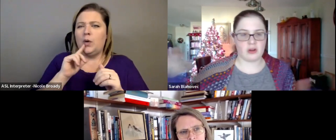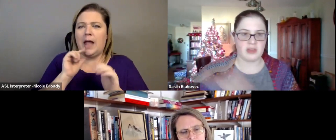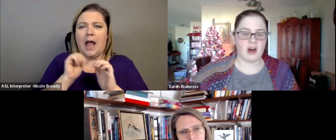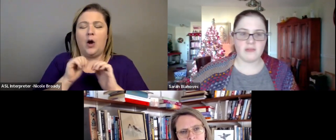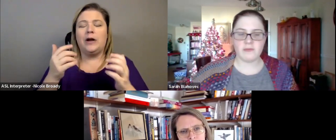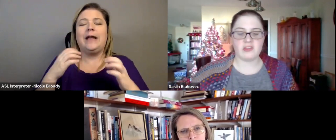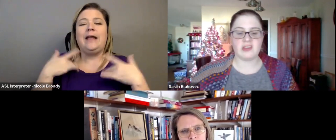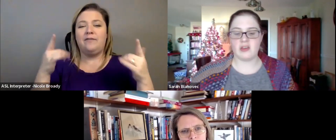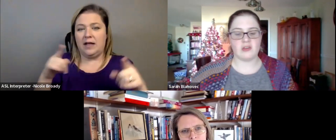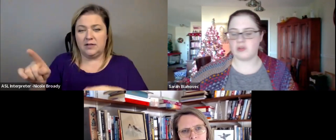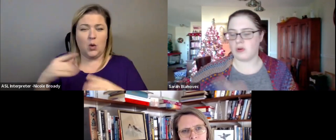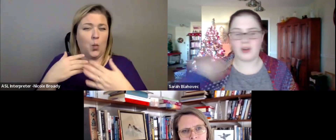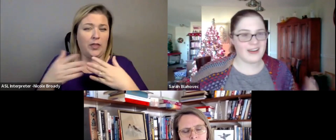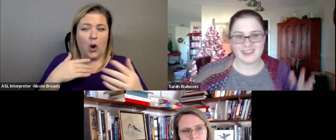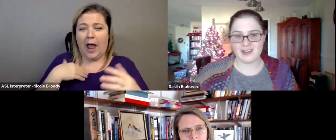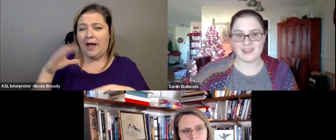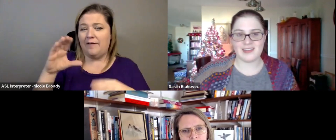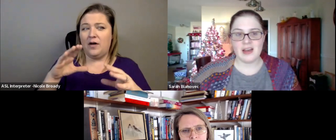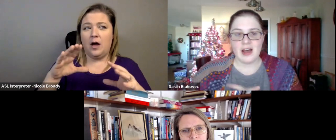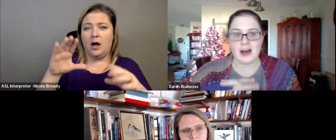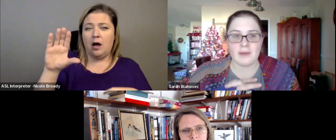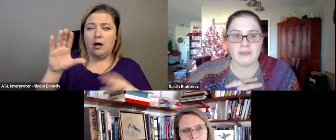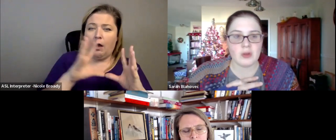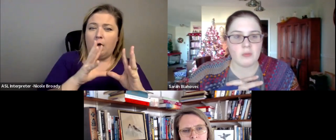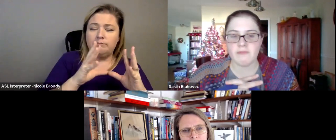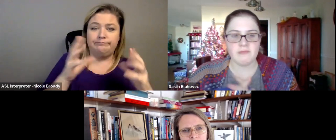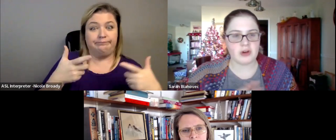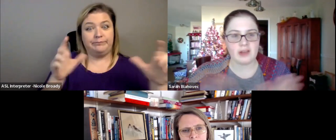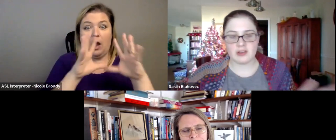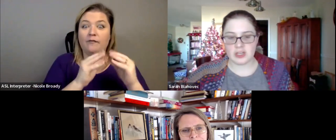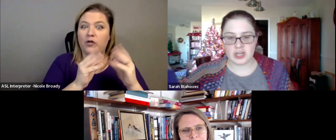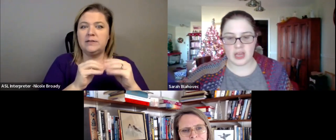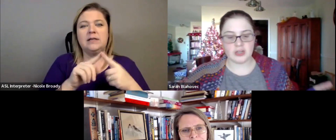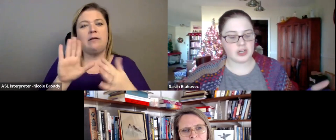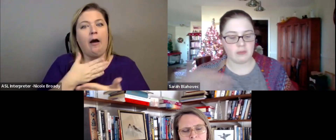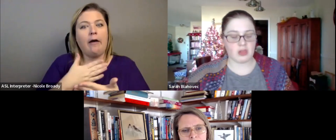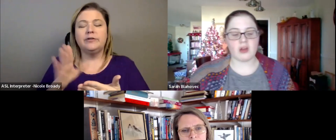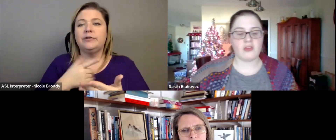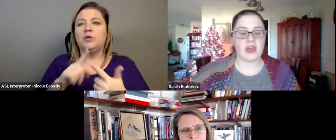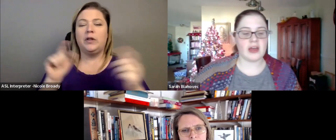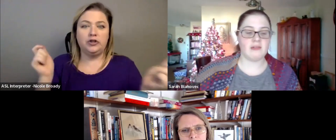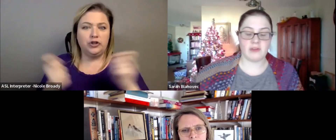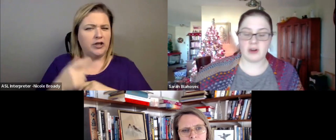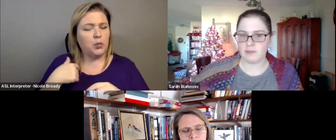whether it be conferences or concerts, were drastically changed. And we lost that very